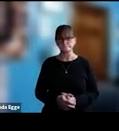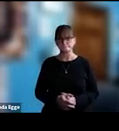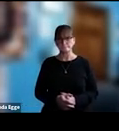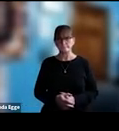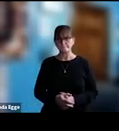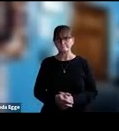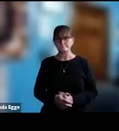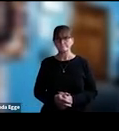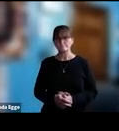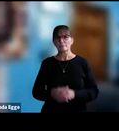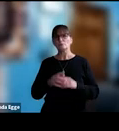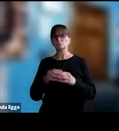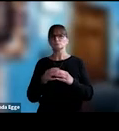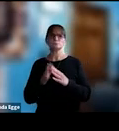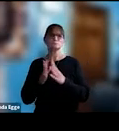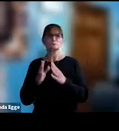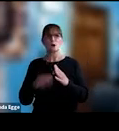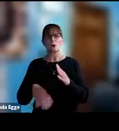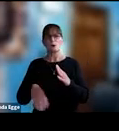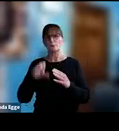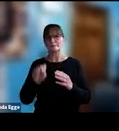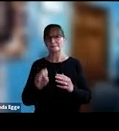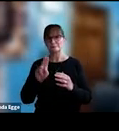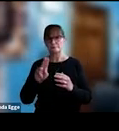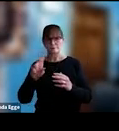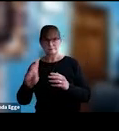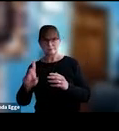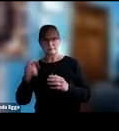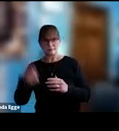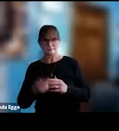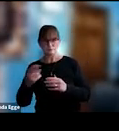So the substance use history section of the MSR basically